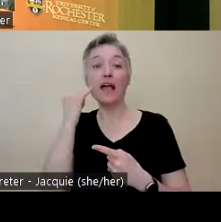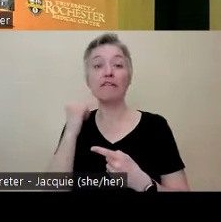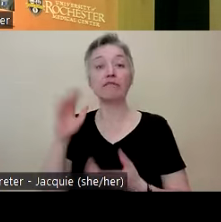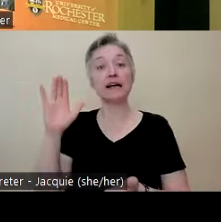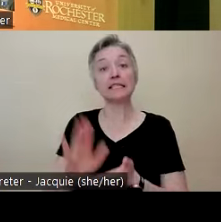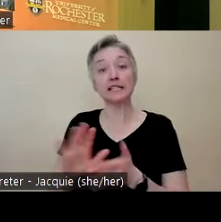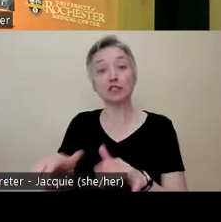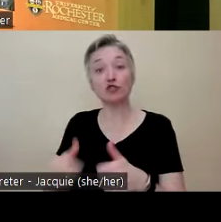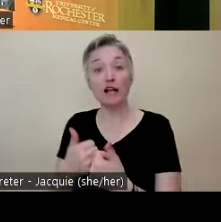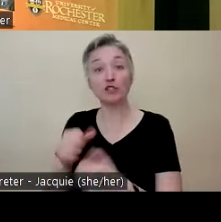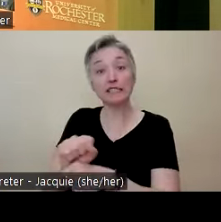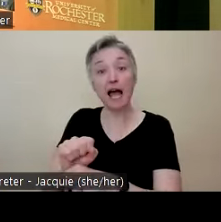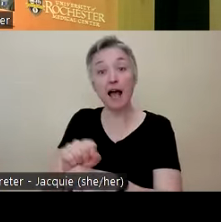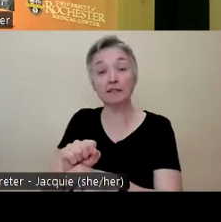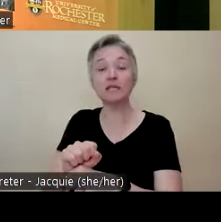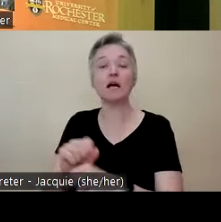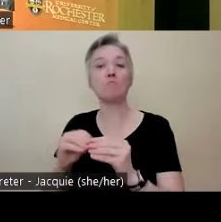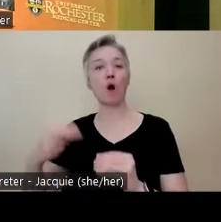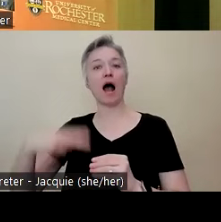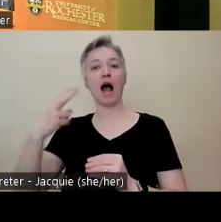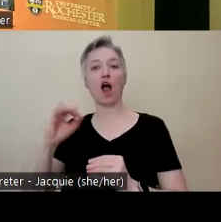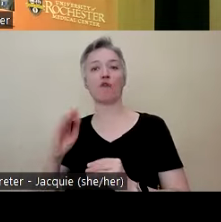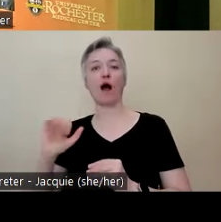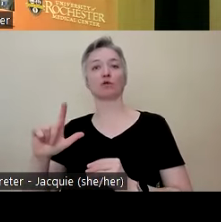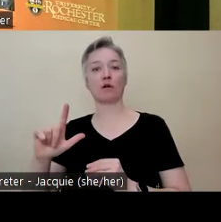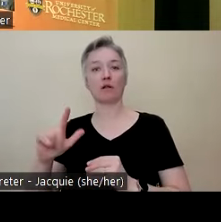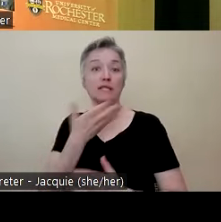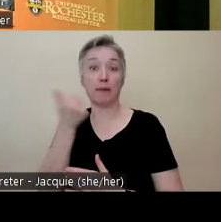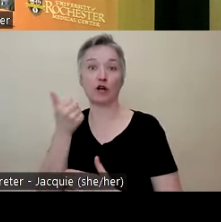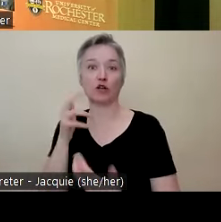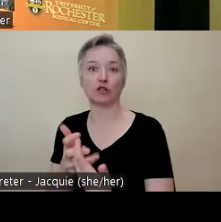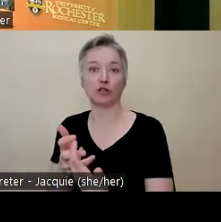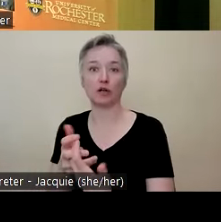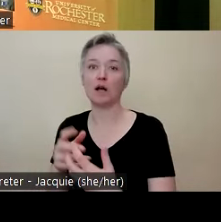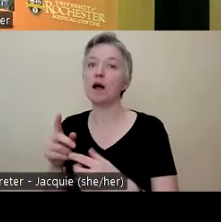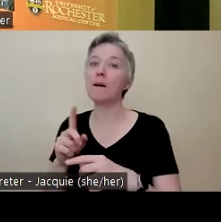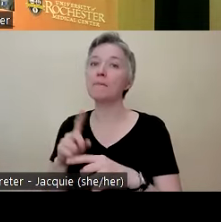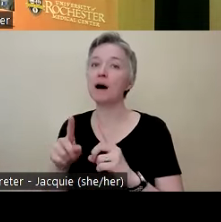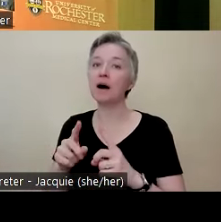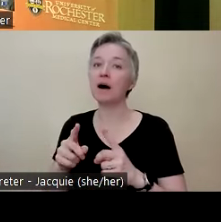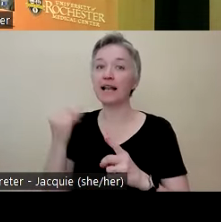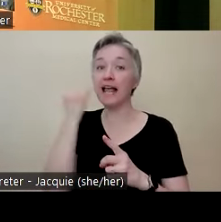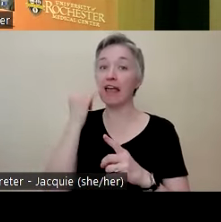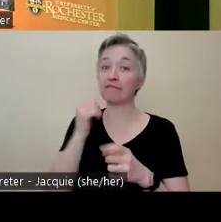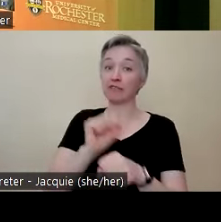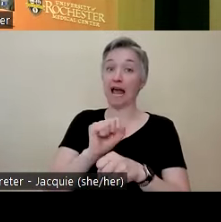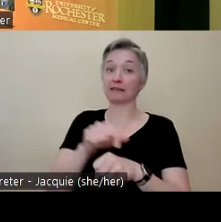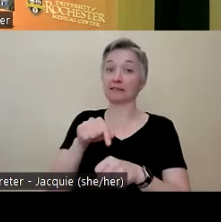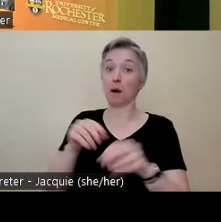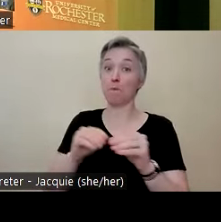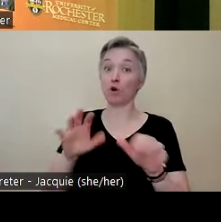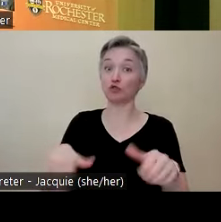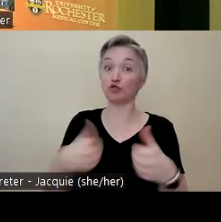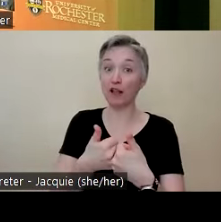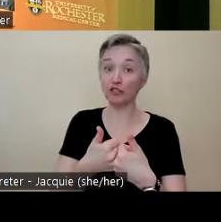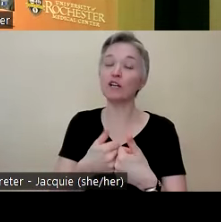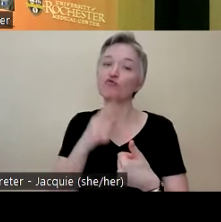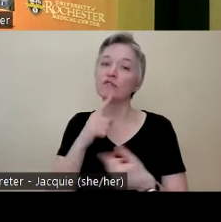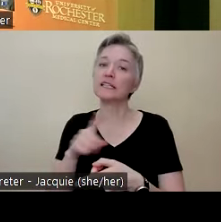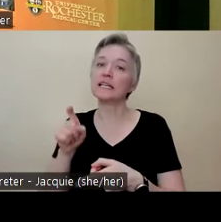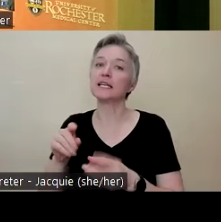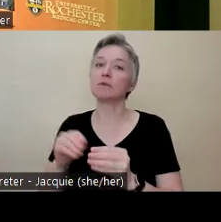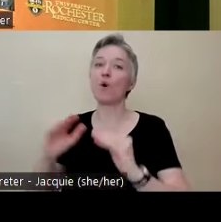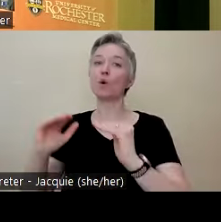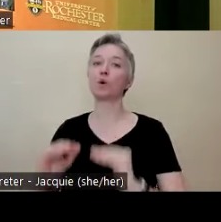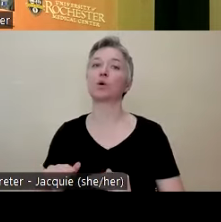is helpful but that lower arousal during during a more challenging task is what's ideal and it's